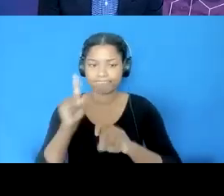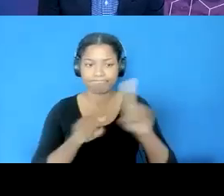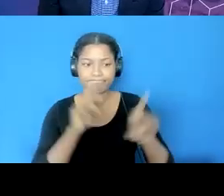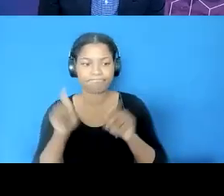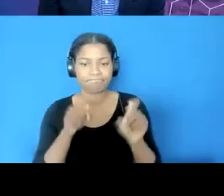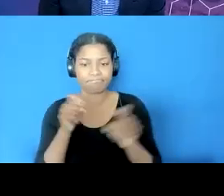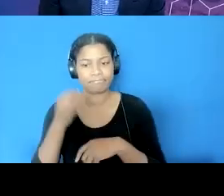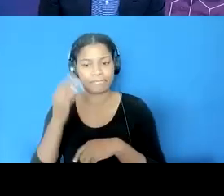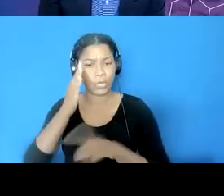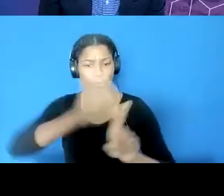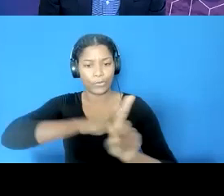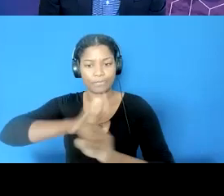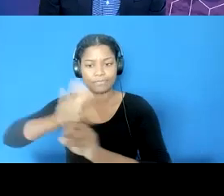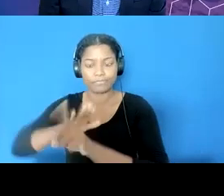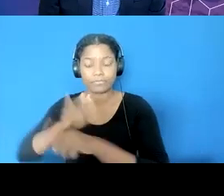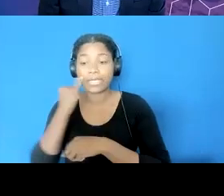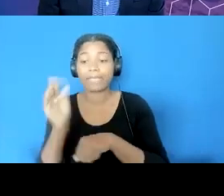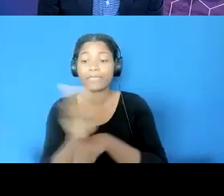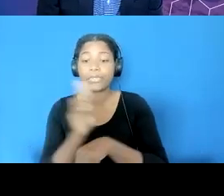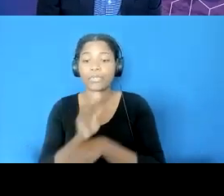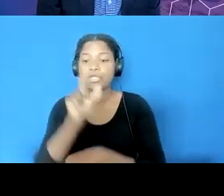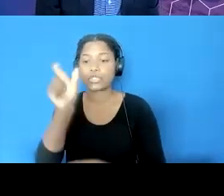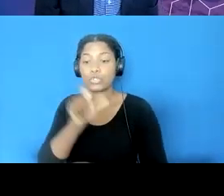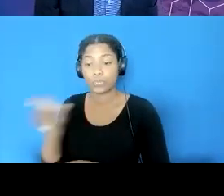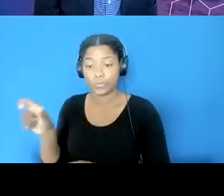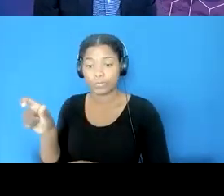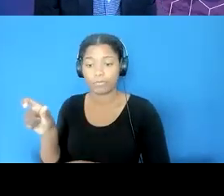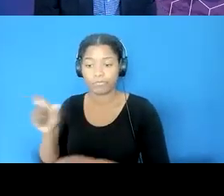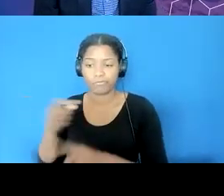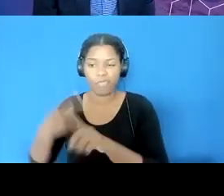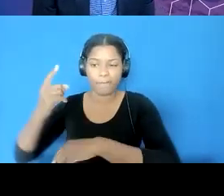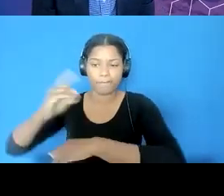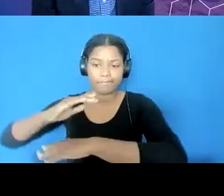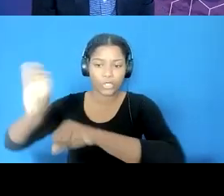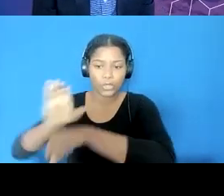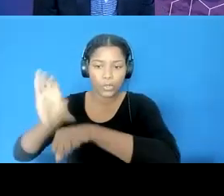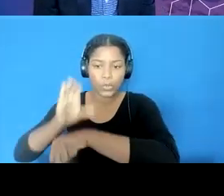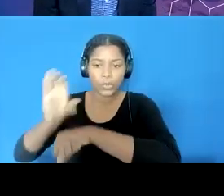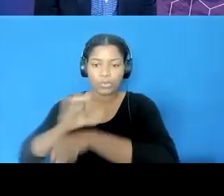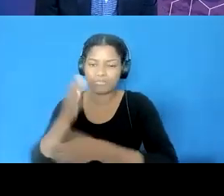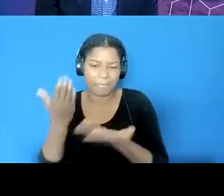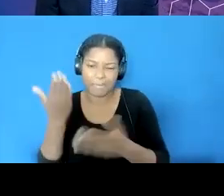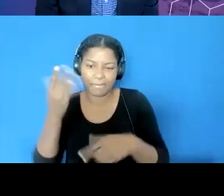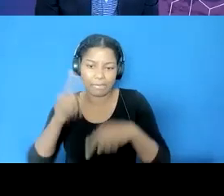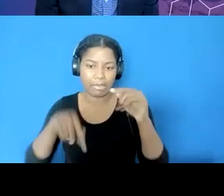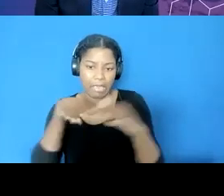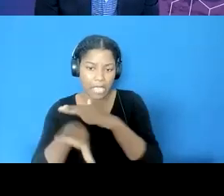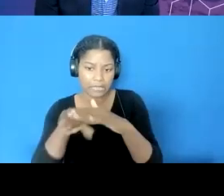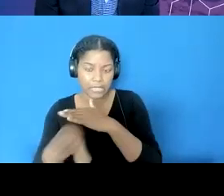And if you're using Zoom from a desktop browser, you might not be able to access this poll. So you might want to make sure you're viewing the presentation